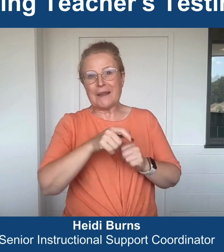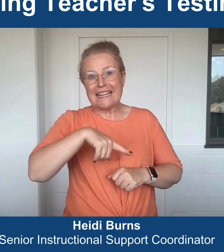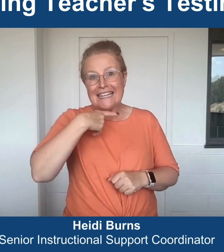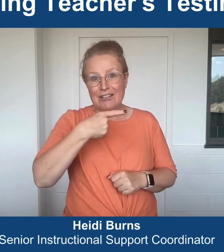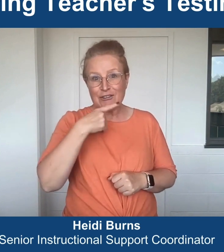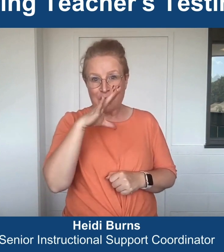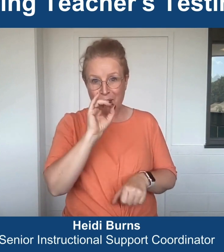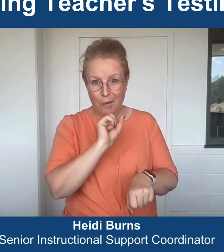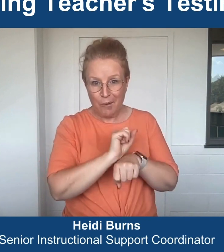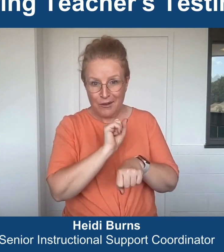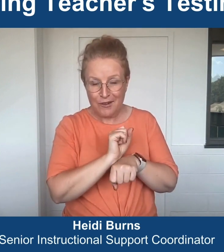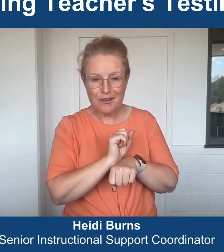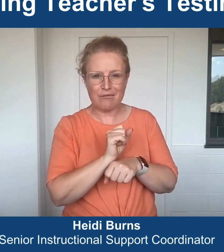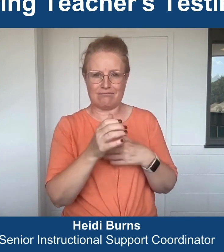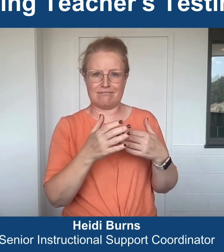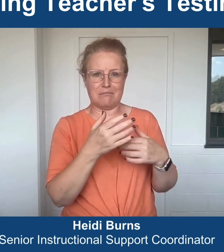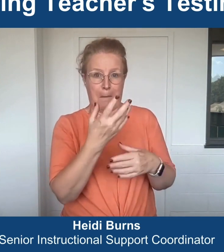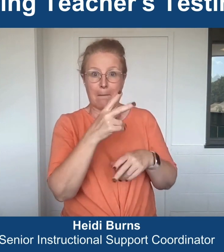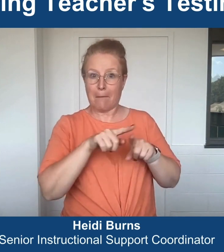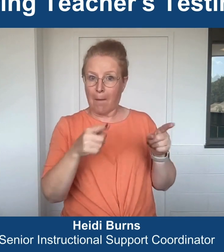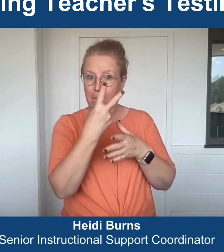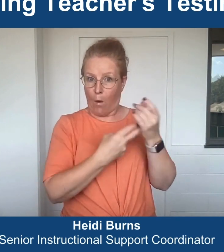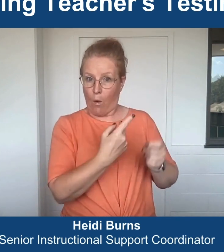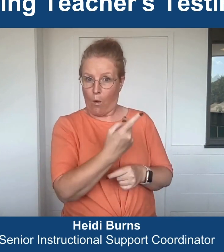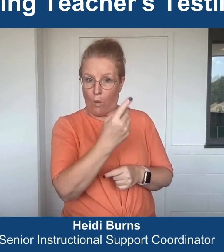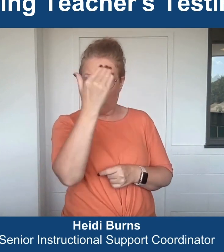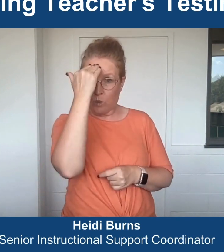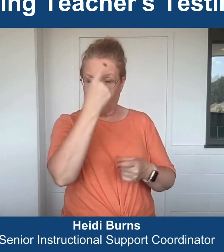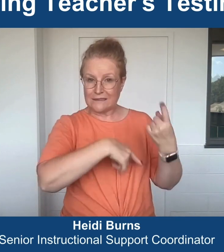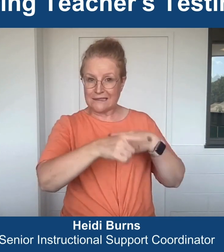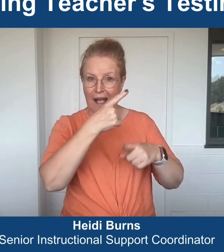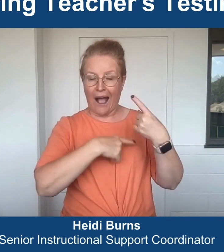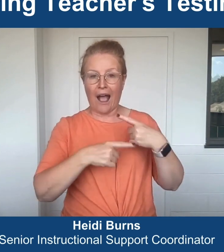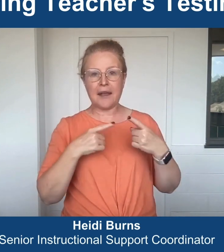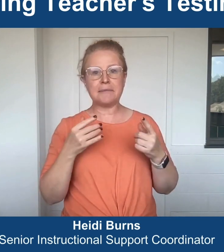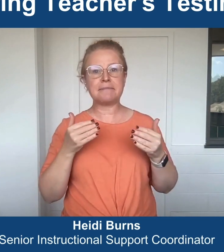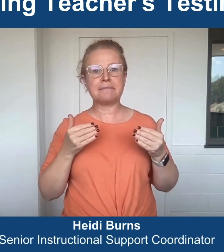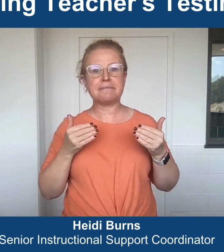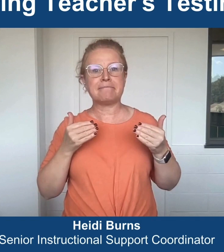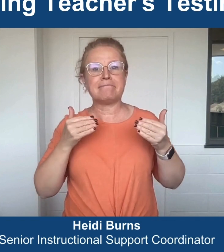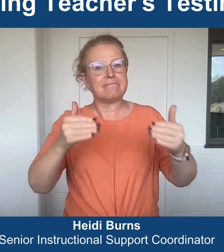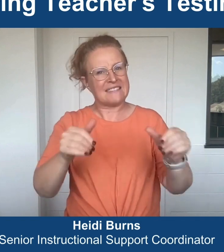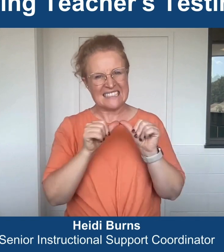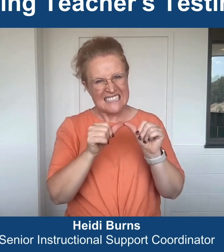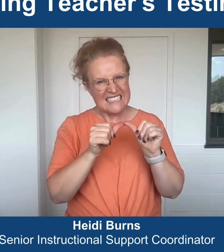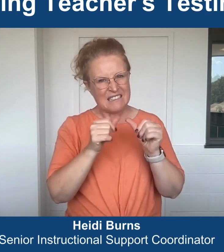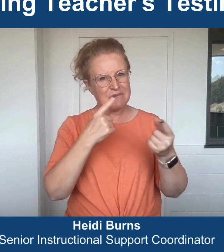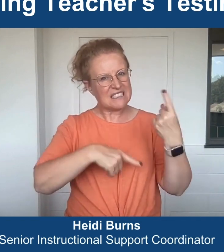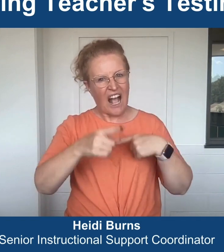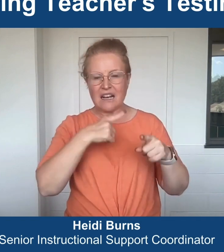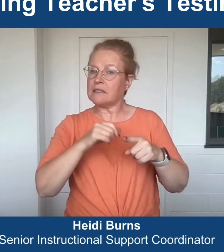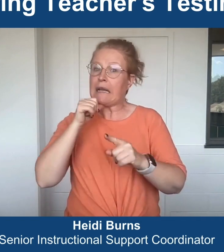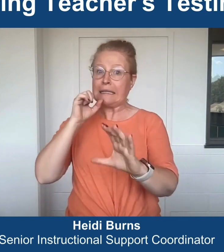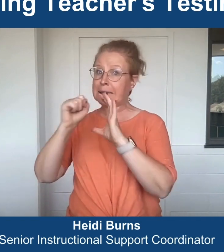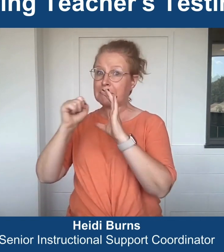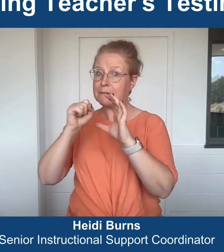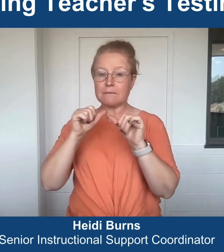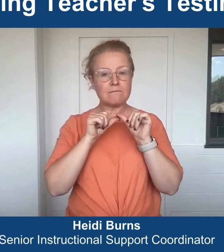chatting with a hearing coworker, and we both know sign language, and continuing to sign.